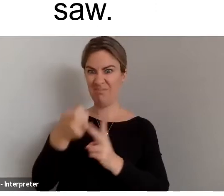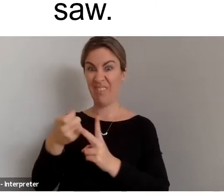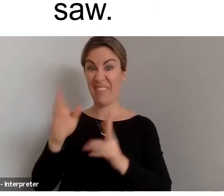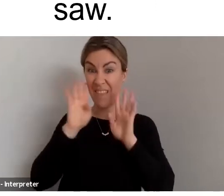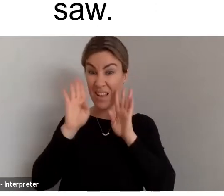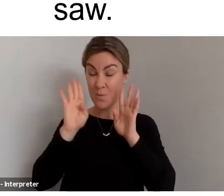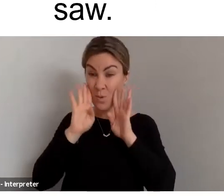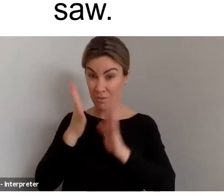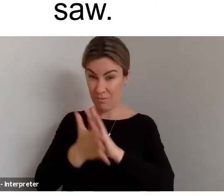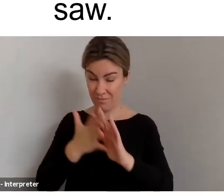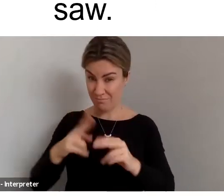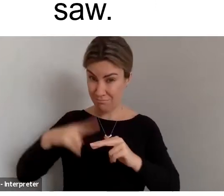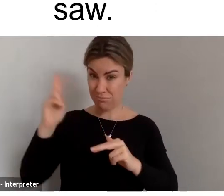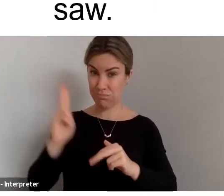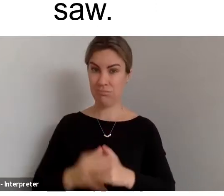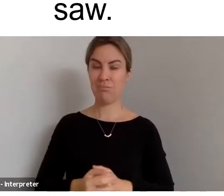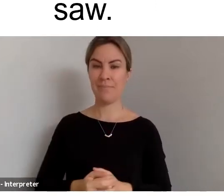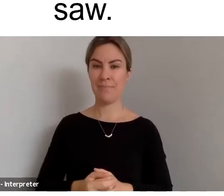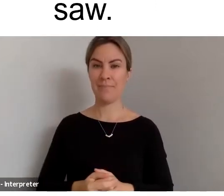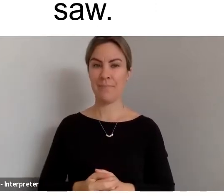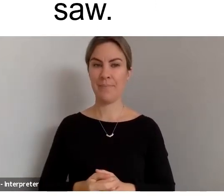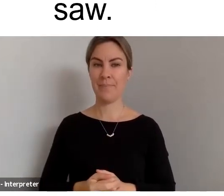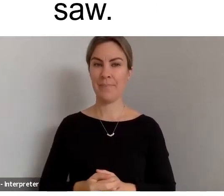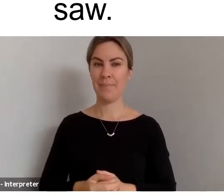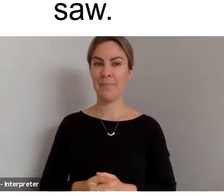People are captions increase average time by 12%.